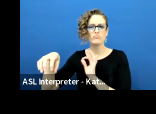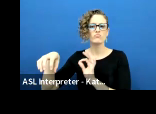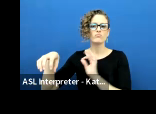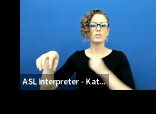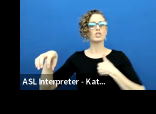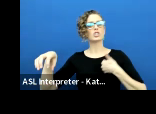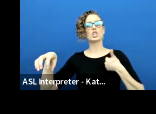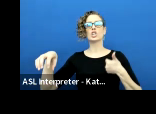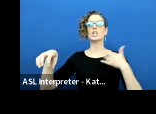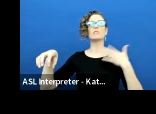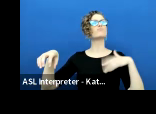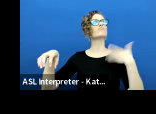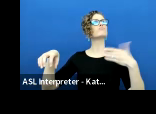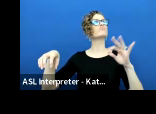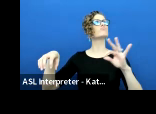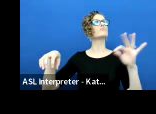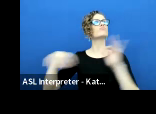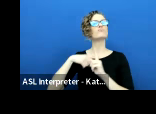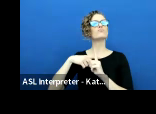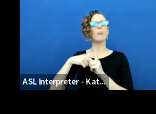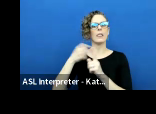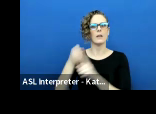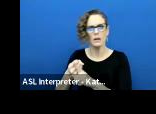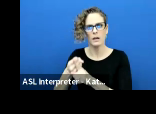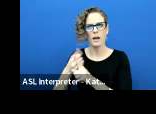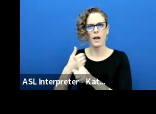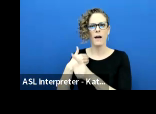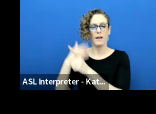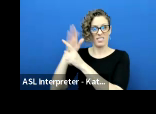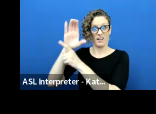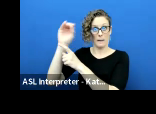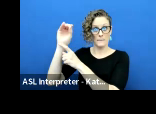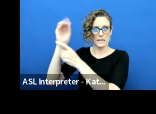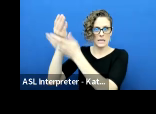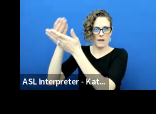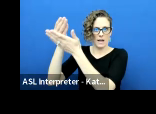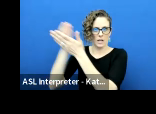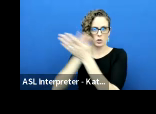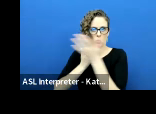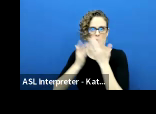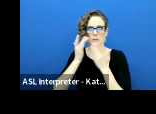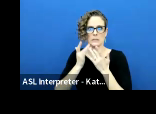suddenly they started having Financial challenges as an organization so they decided to introduce